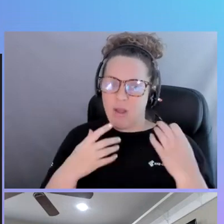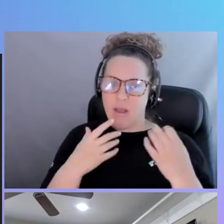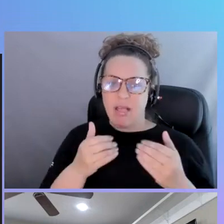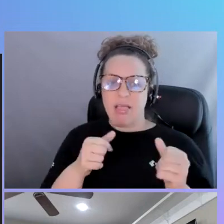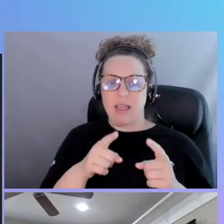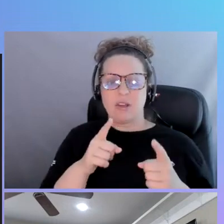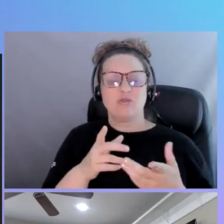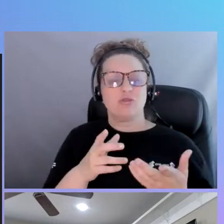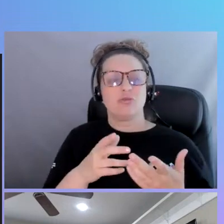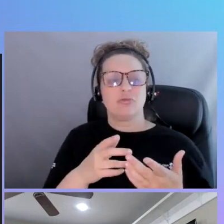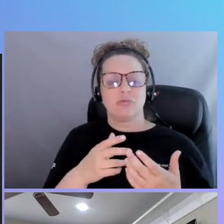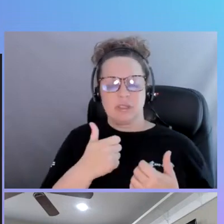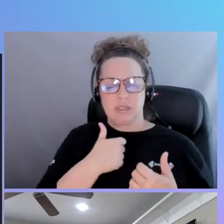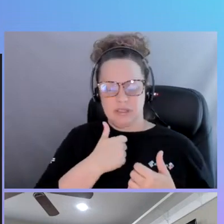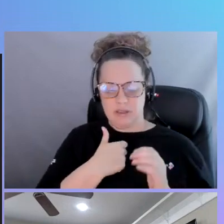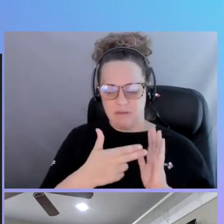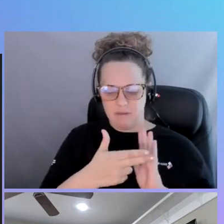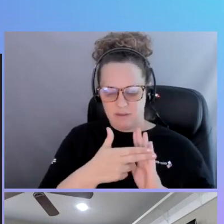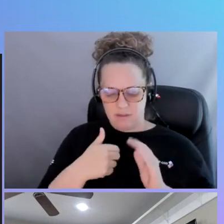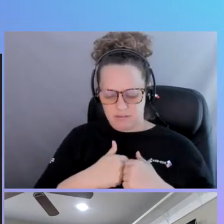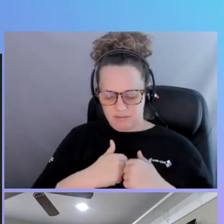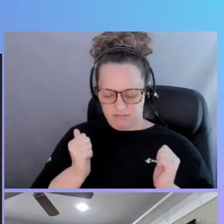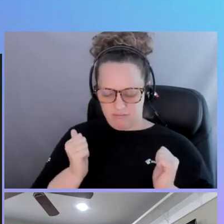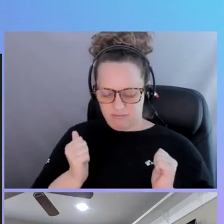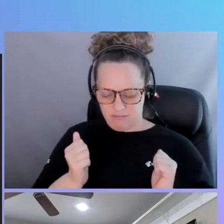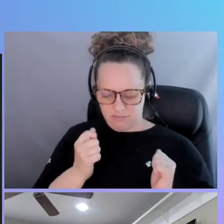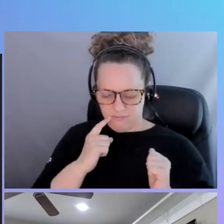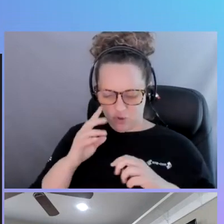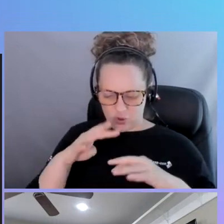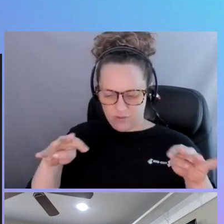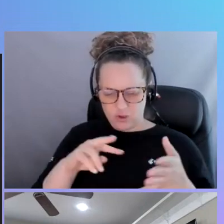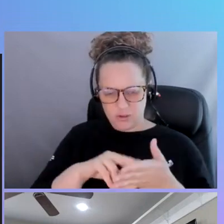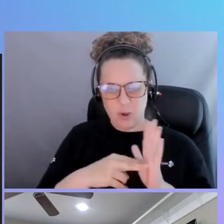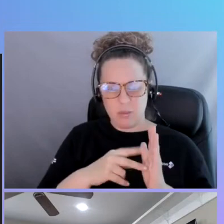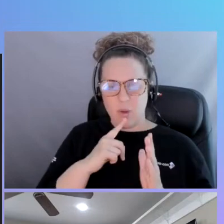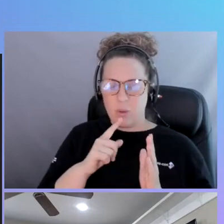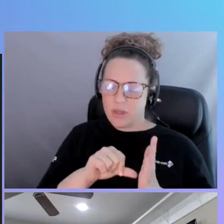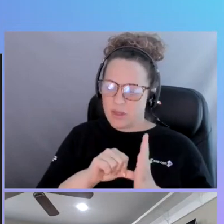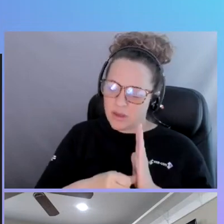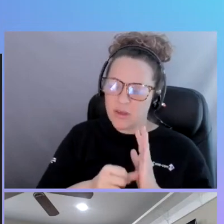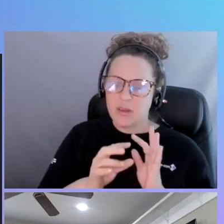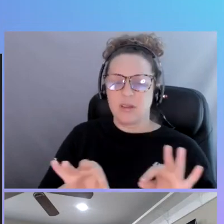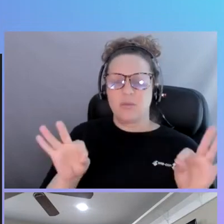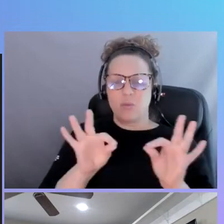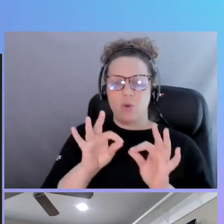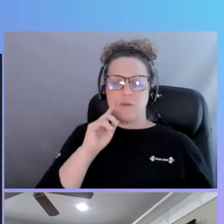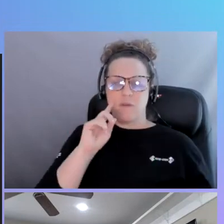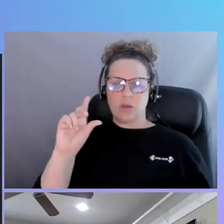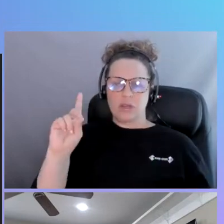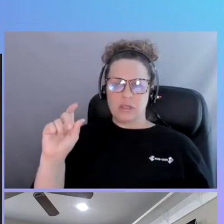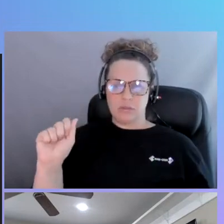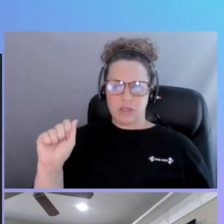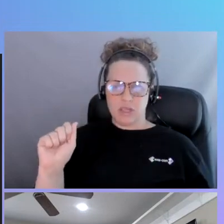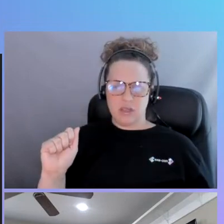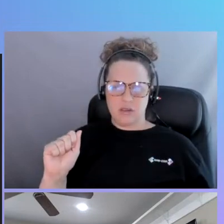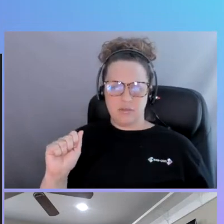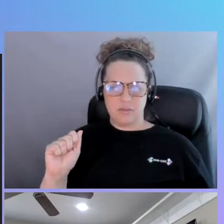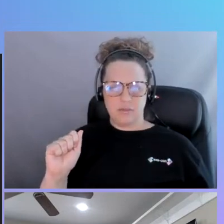aspects of diversity, but one important one is disability.